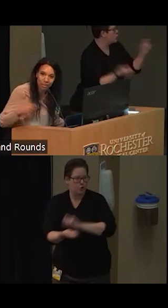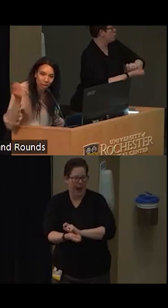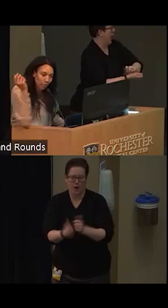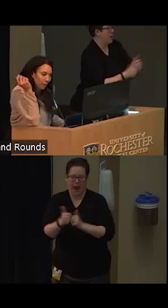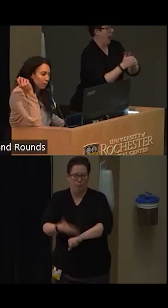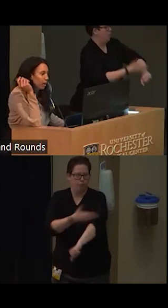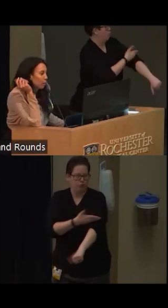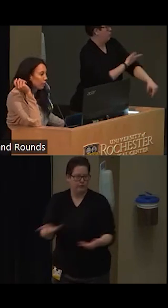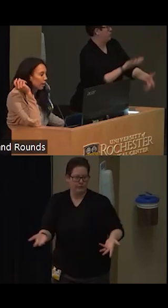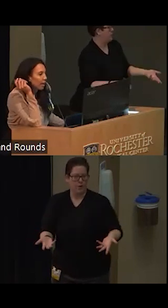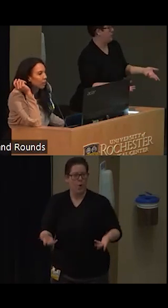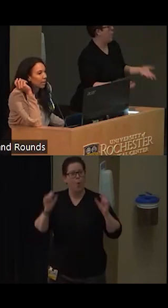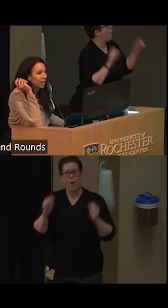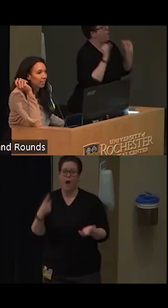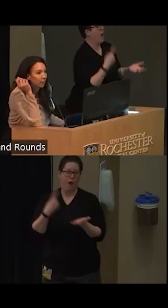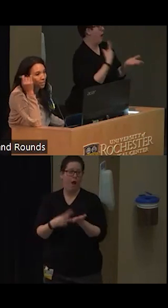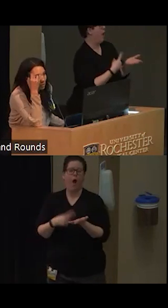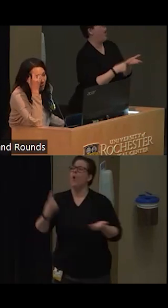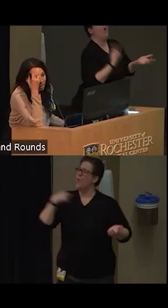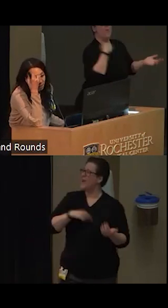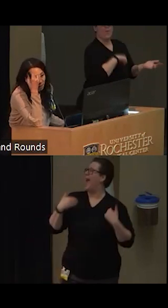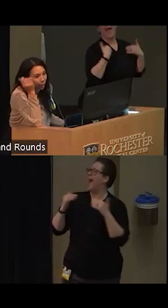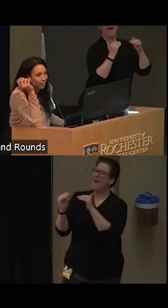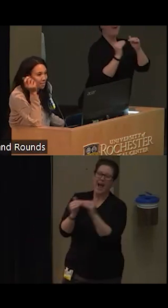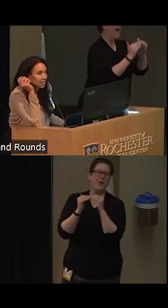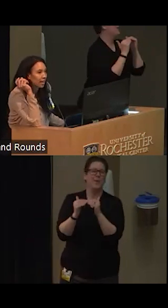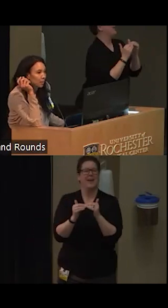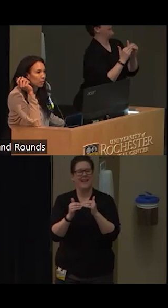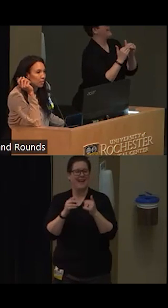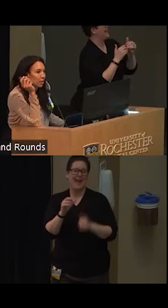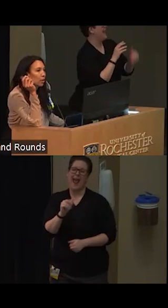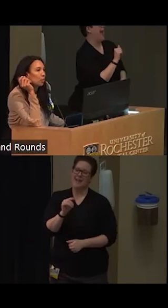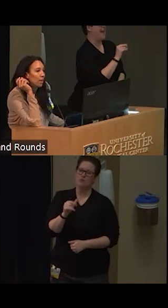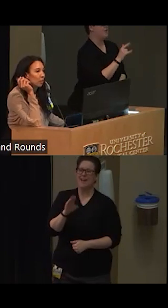we can talk about our equity and anti-racism action plan right this is the hospitals we have